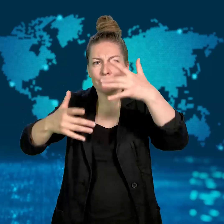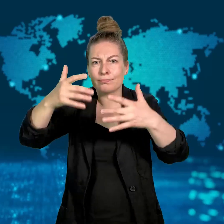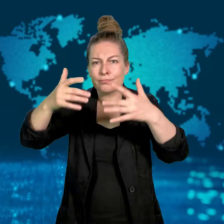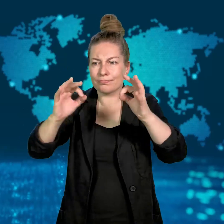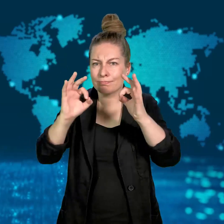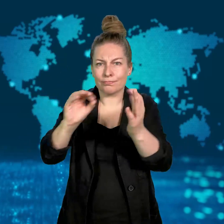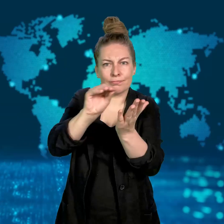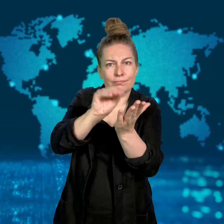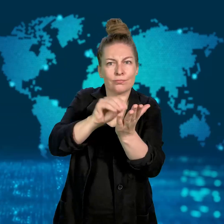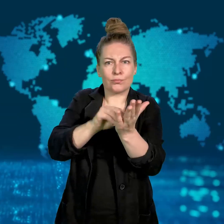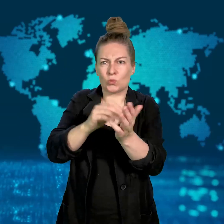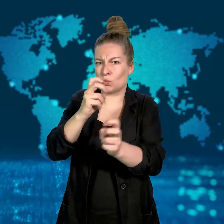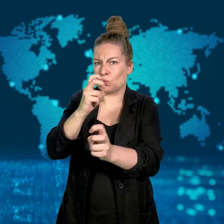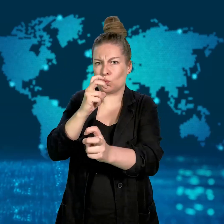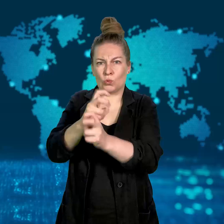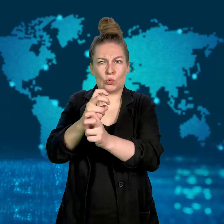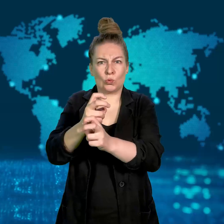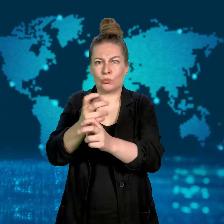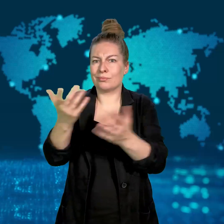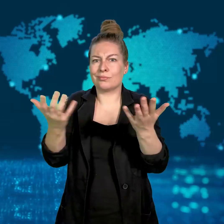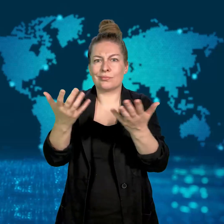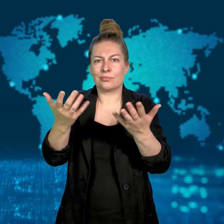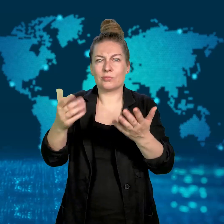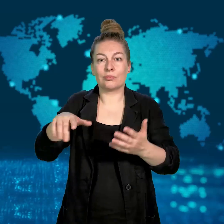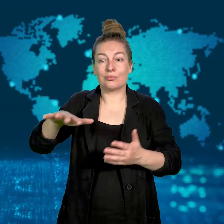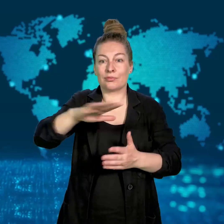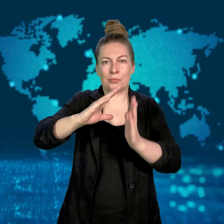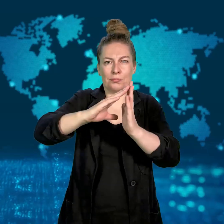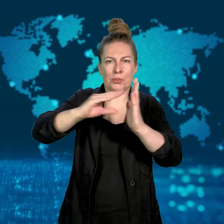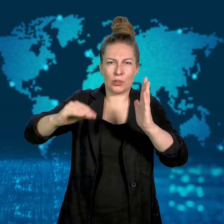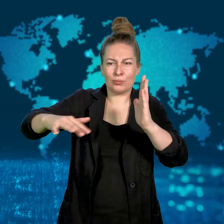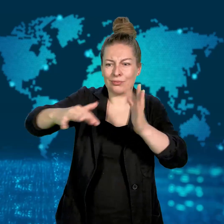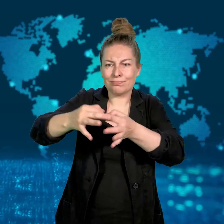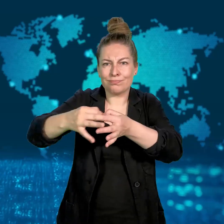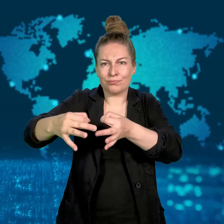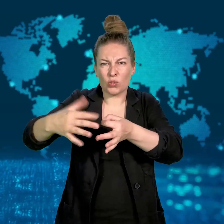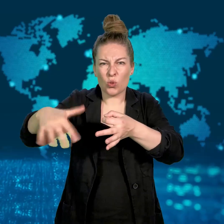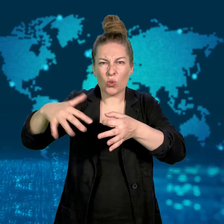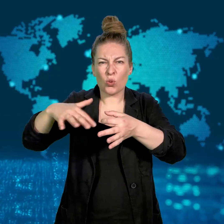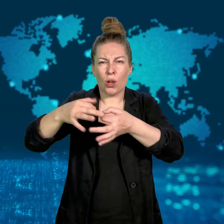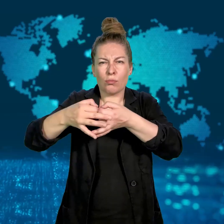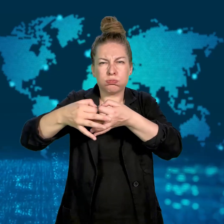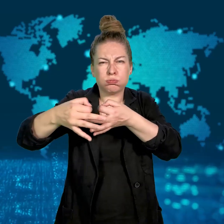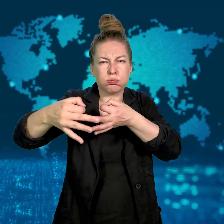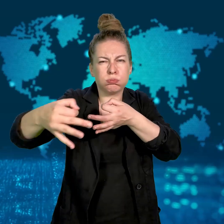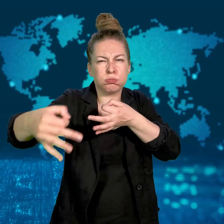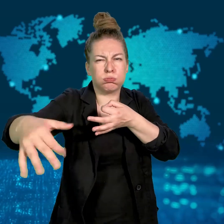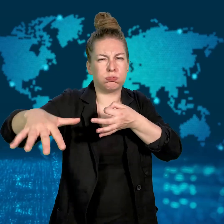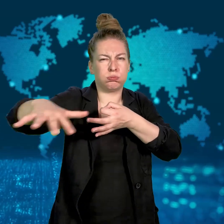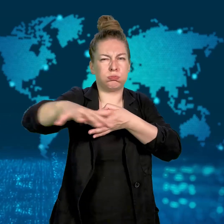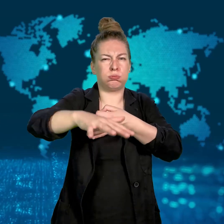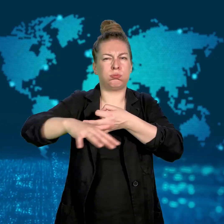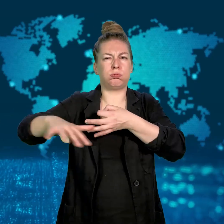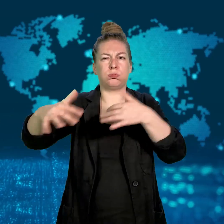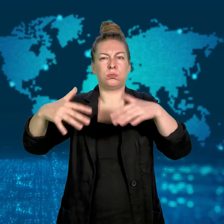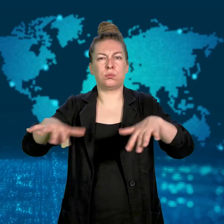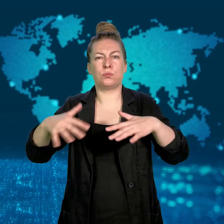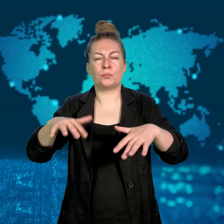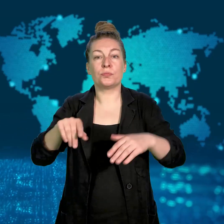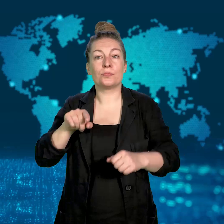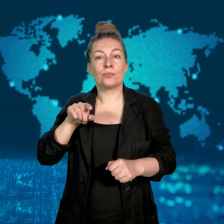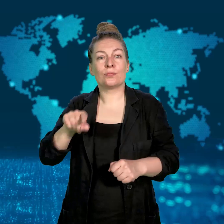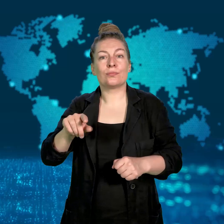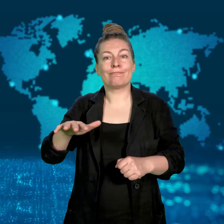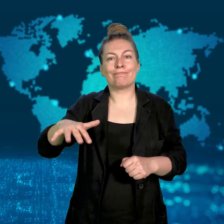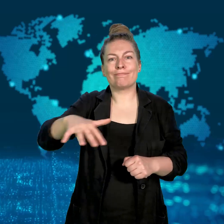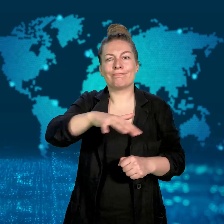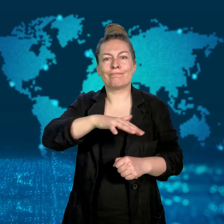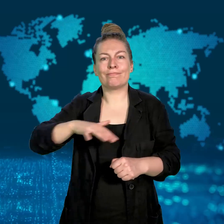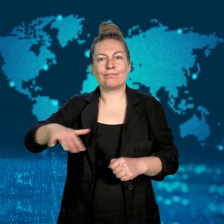The death toll of 670 was calculated by Yambali village and Enga province officials.